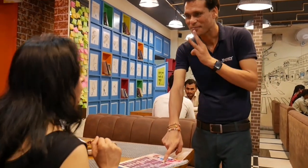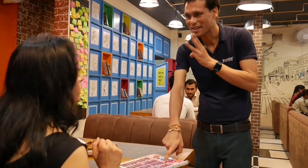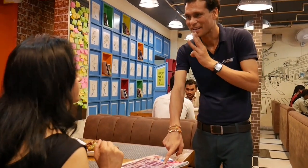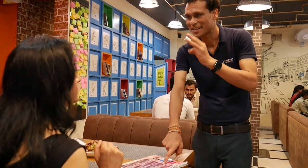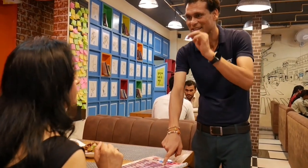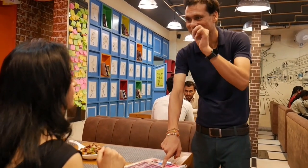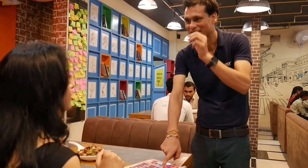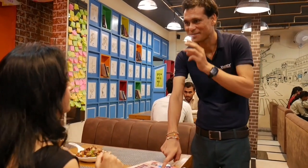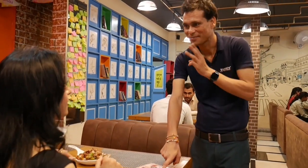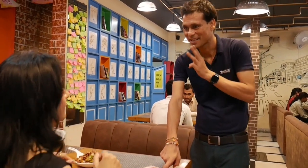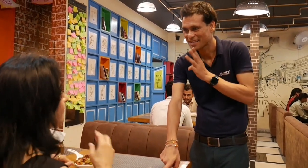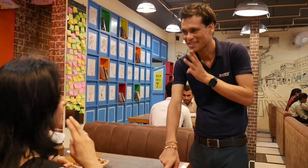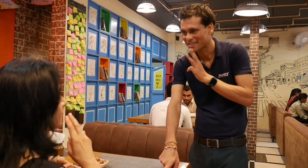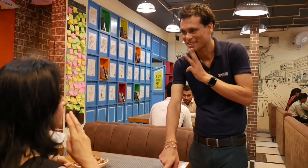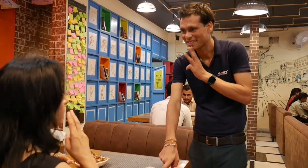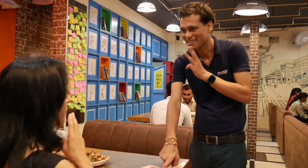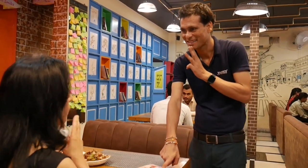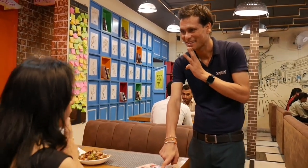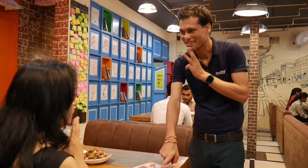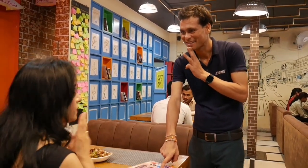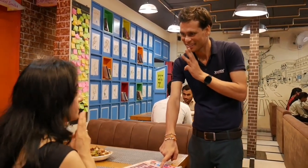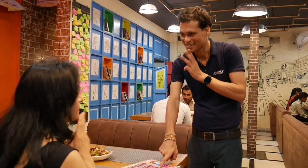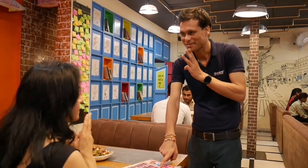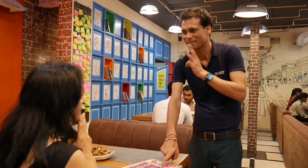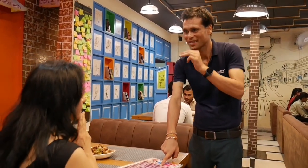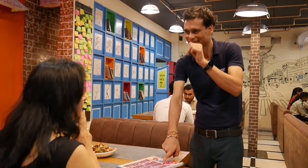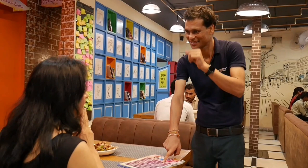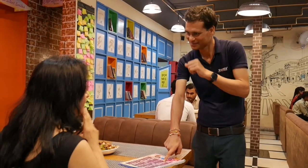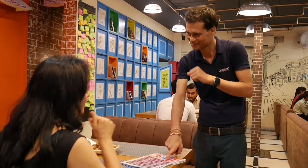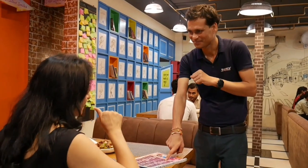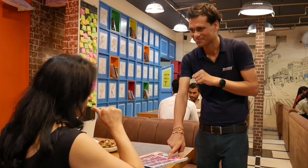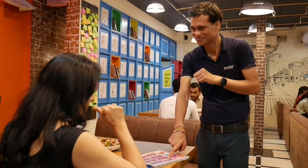water